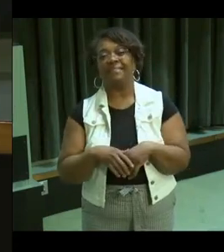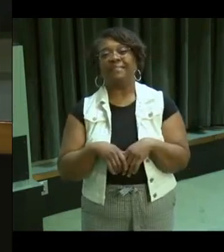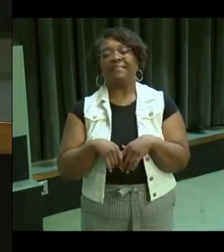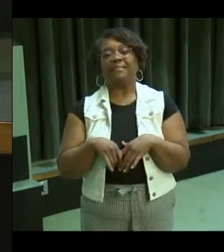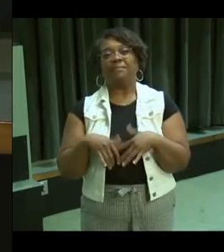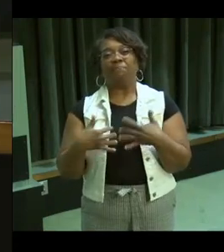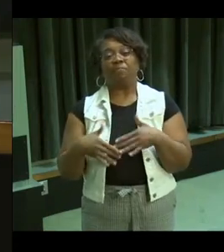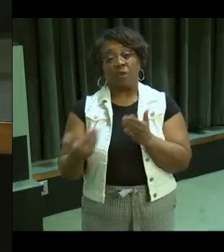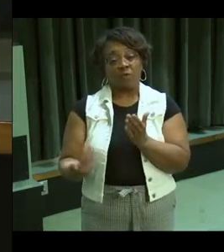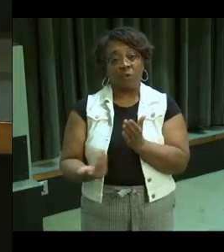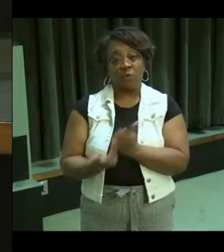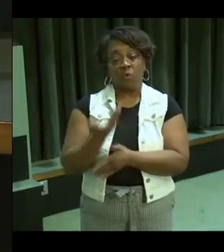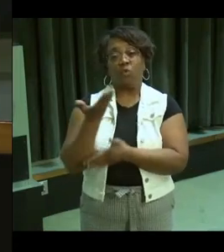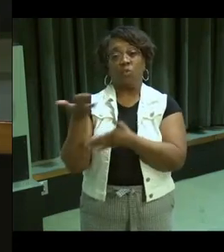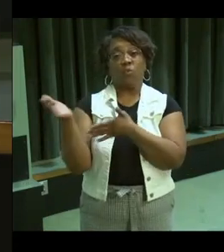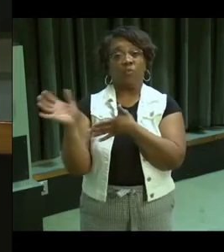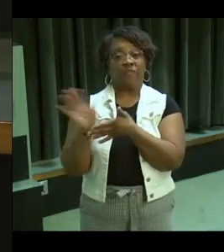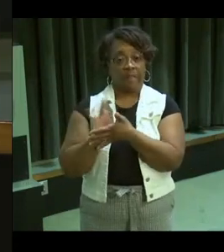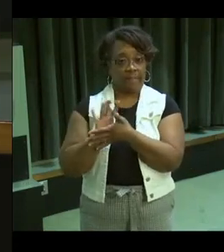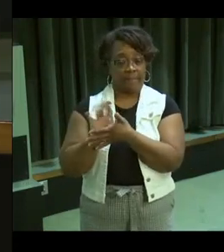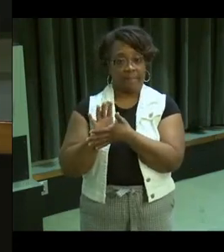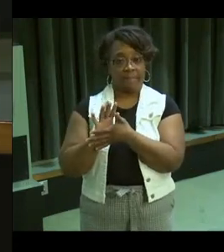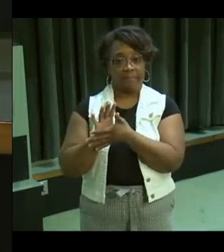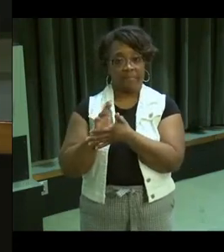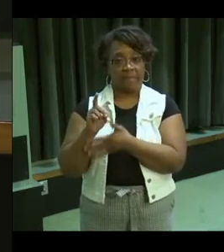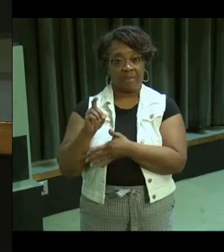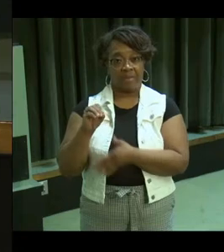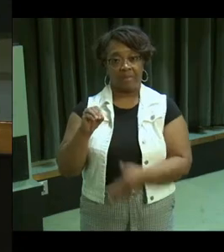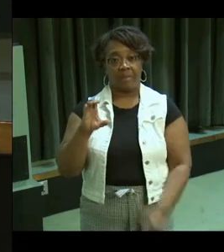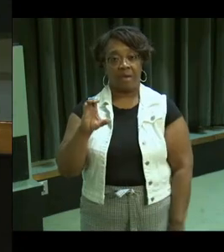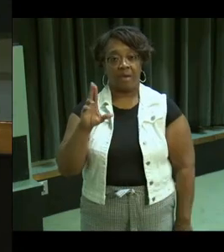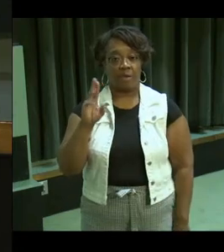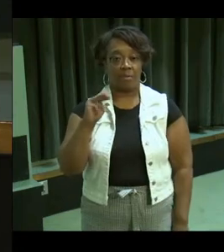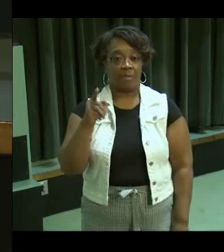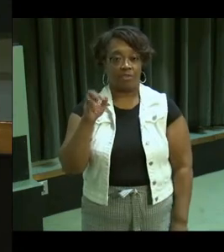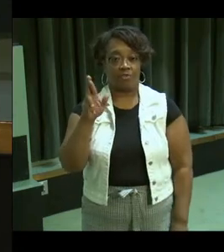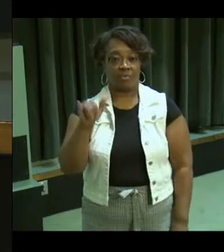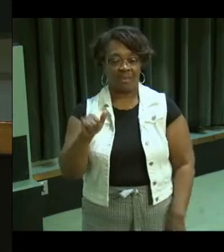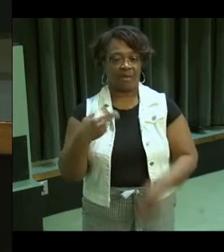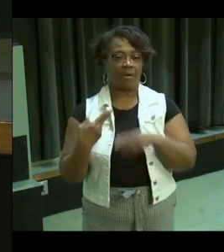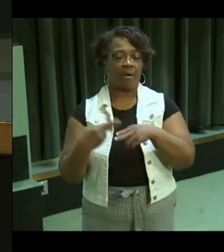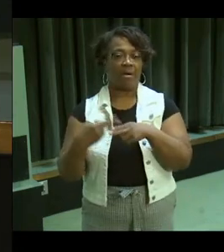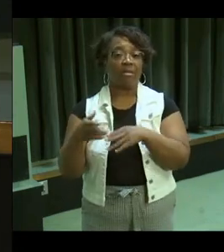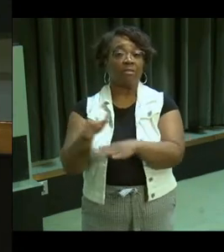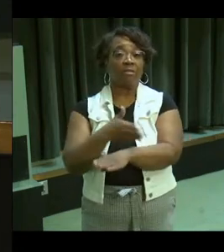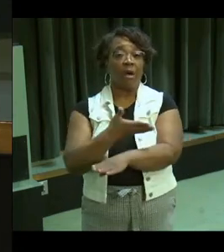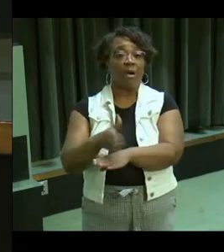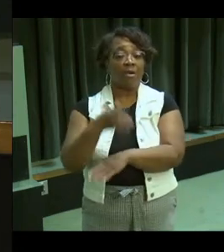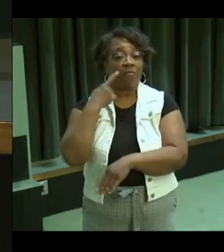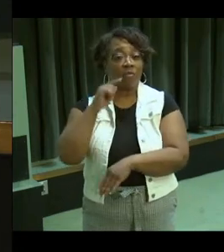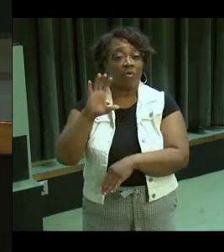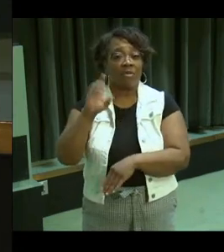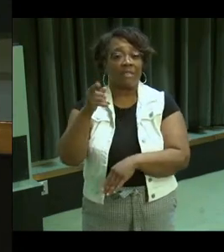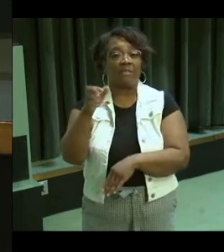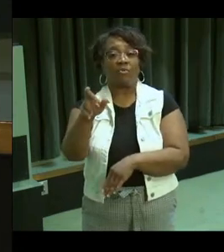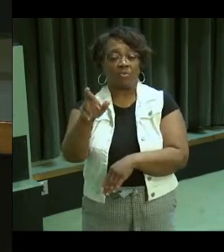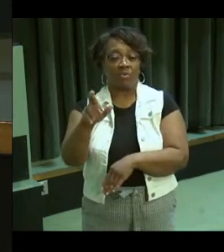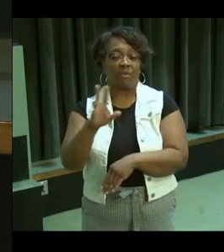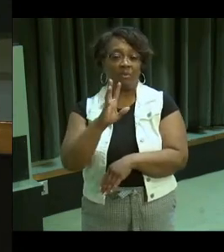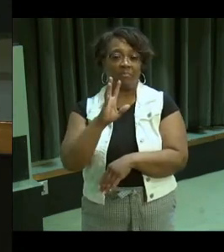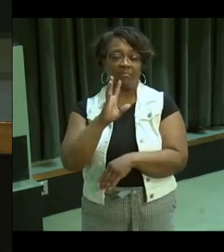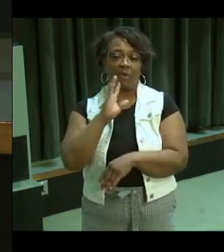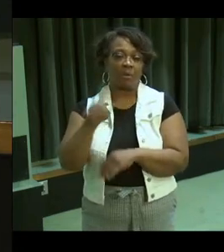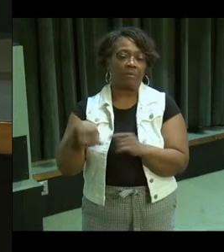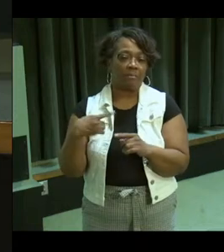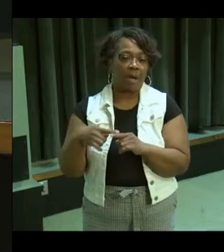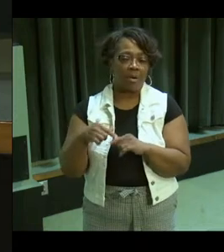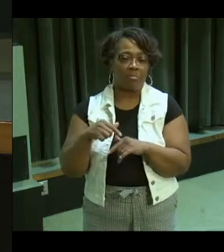new documentary out and it's